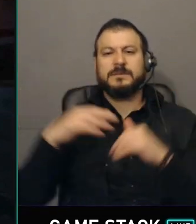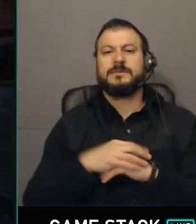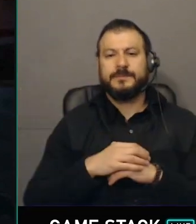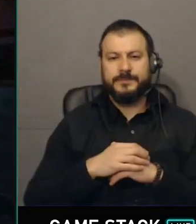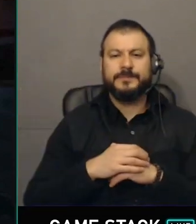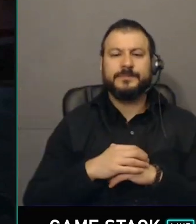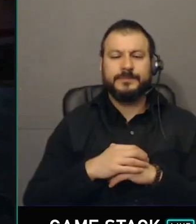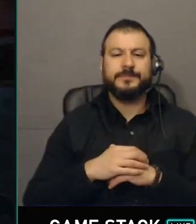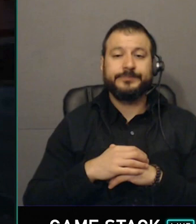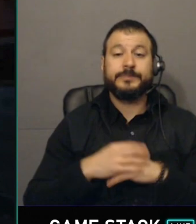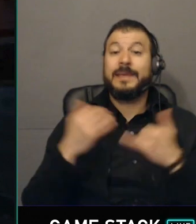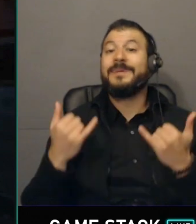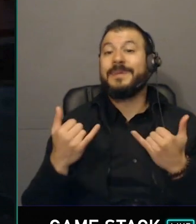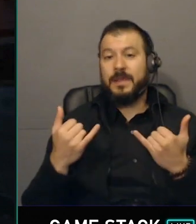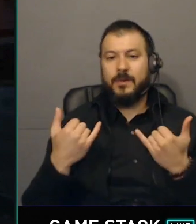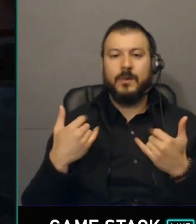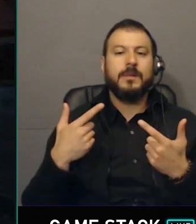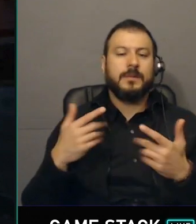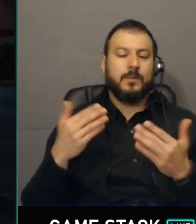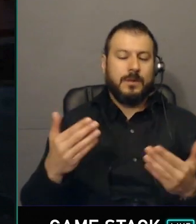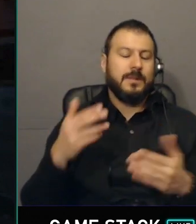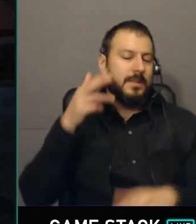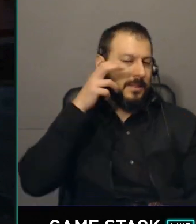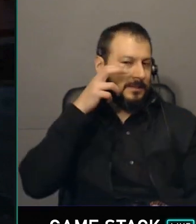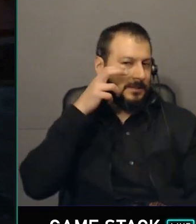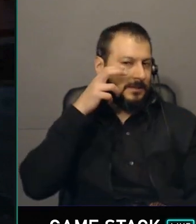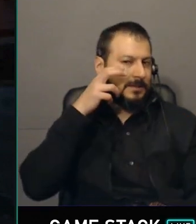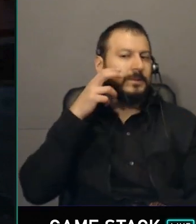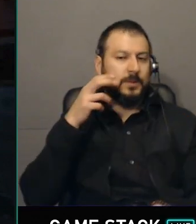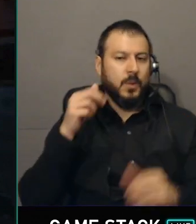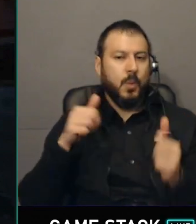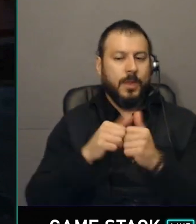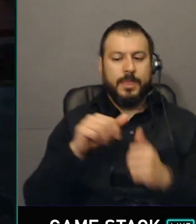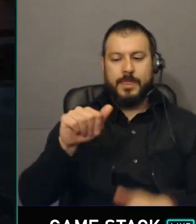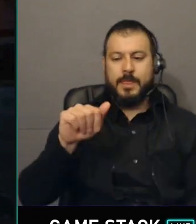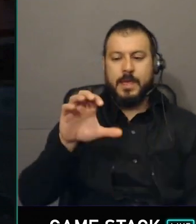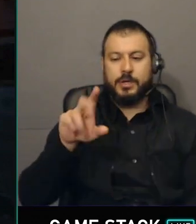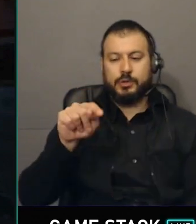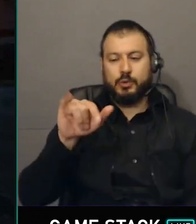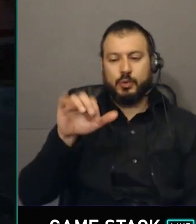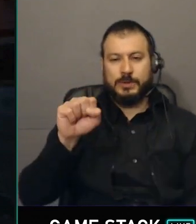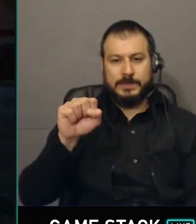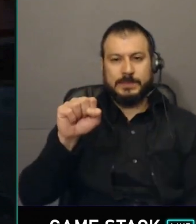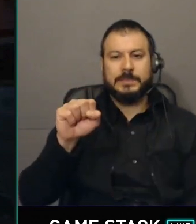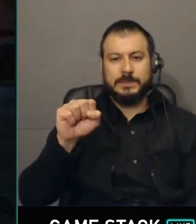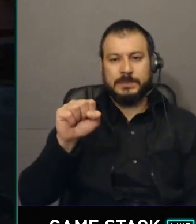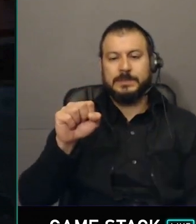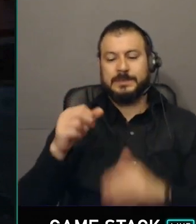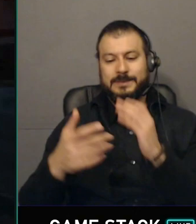Now let's listen to a similar clip with the acoustics using Project Acoustics technology turned on.